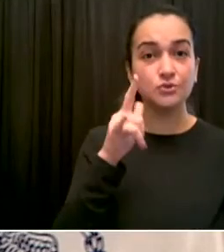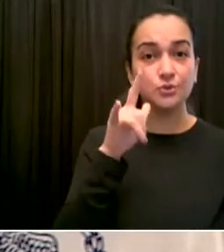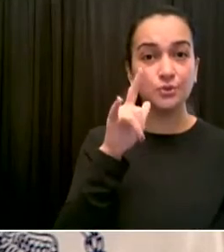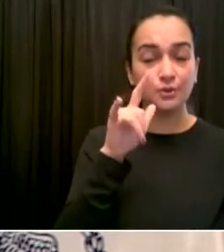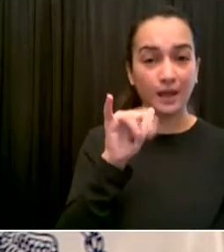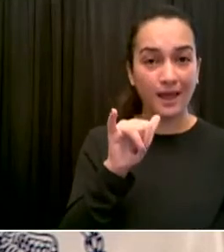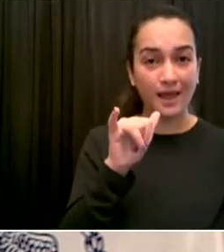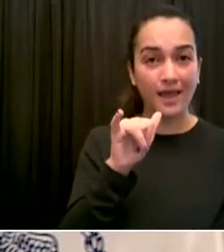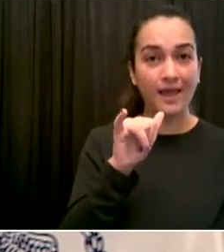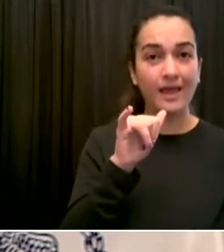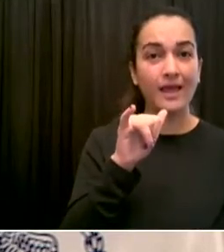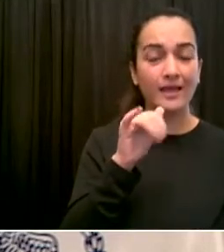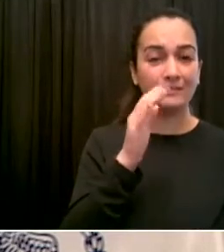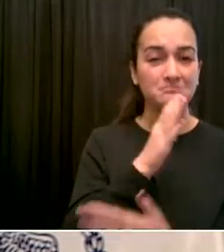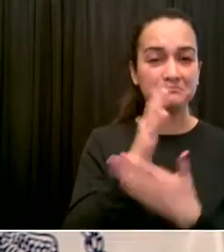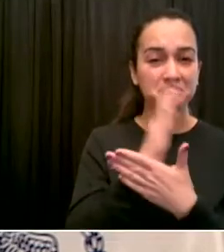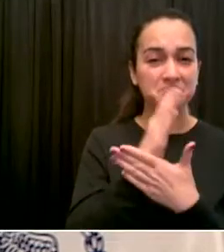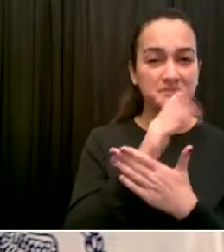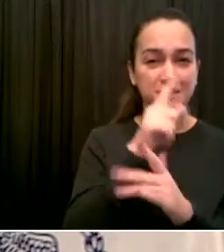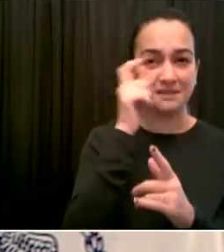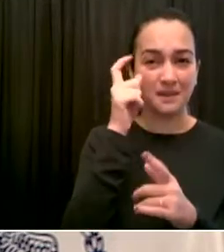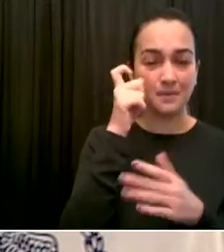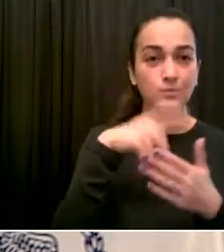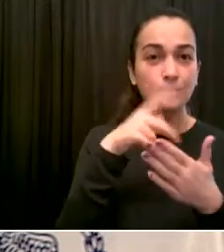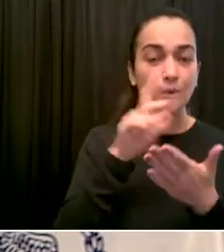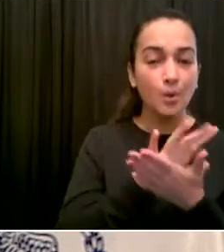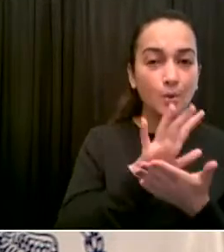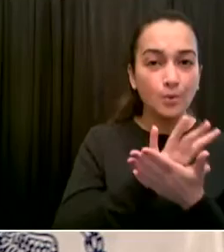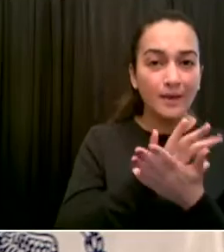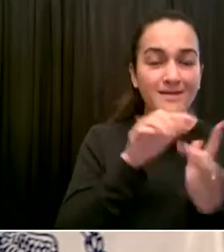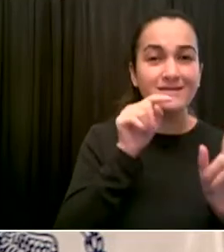JUNE IN OUR PUBLIC SCHOOLS AND